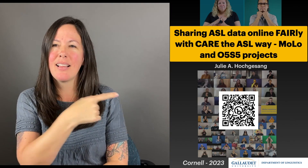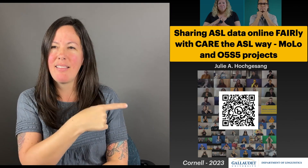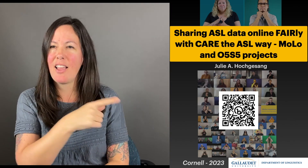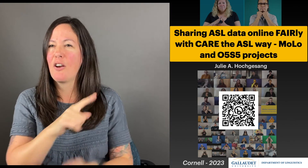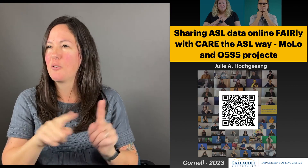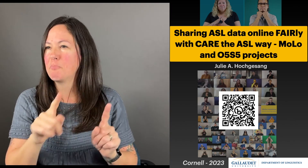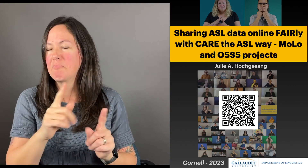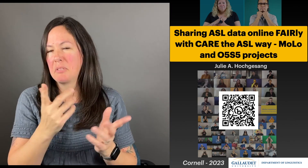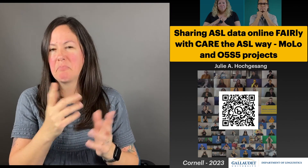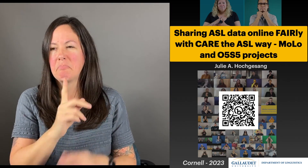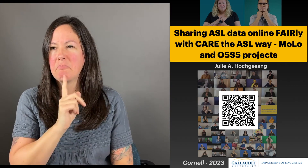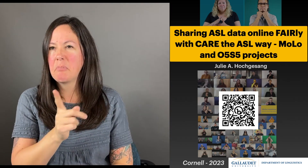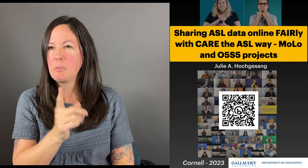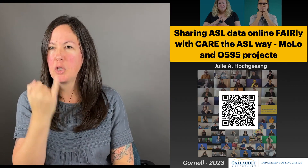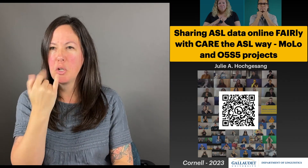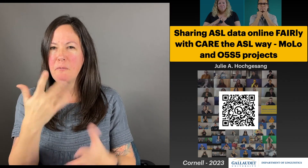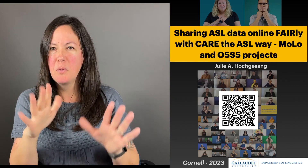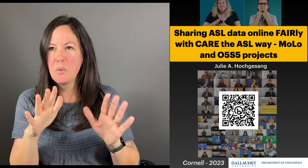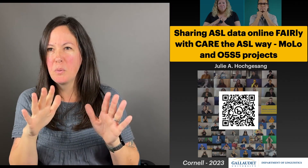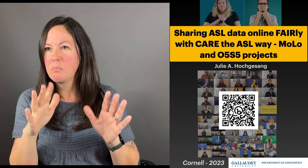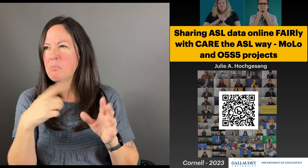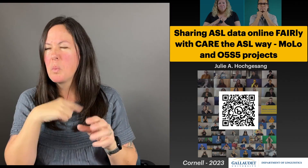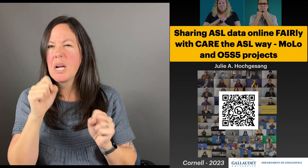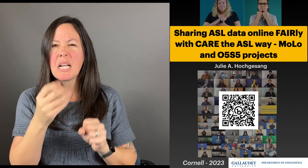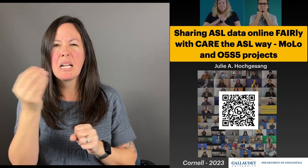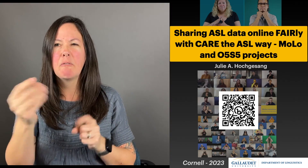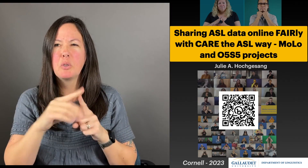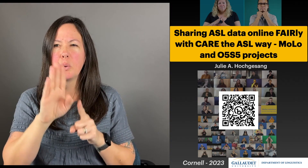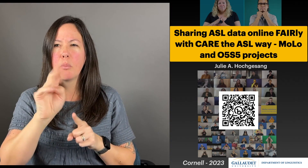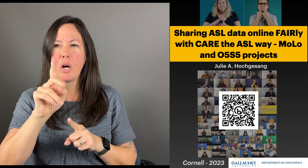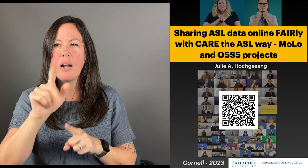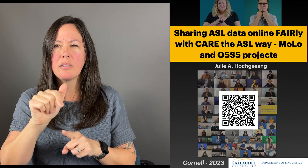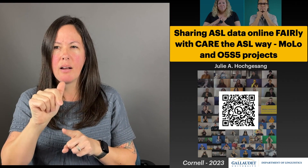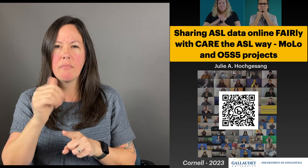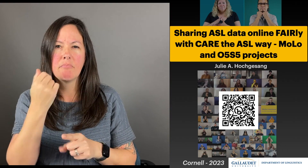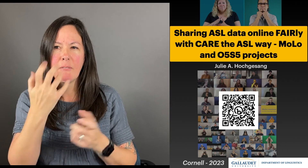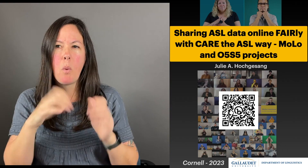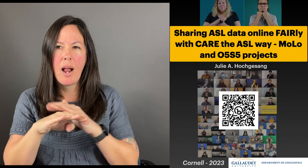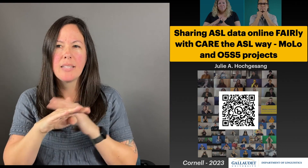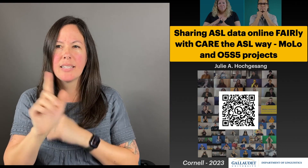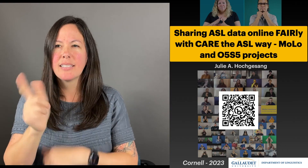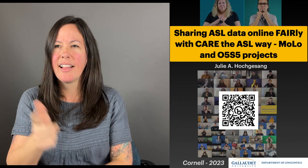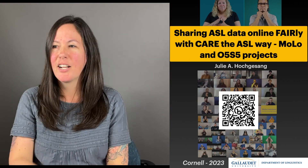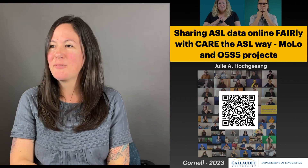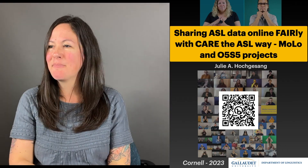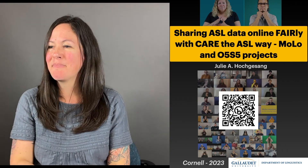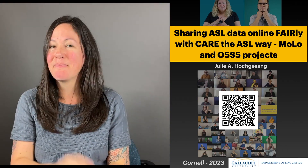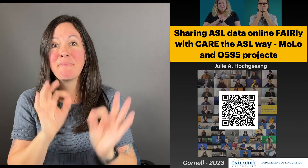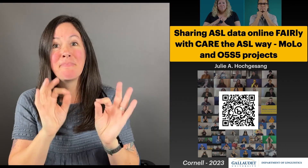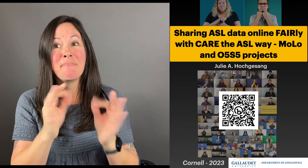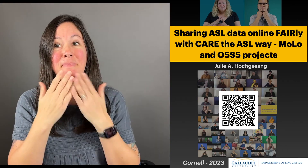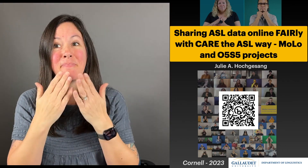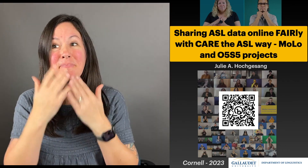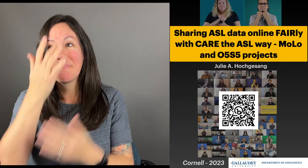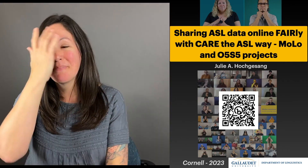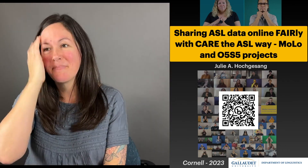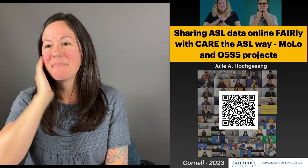the screen again oh I didn't put the bitly there with it but you do have the QR code there and I can give Brenda the